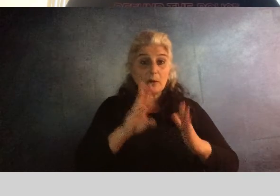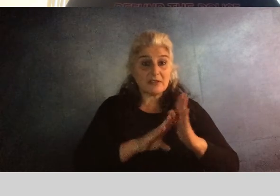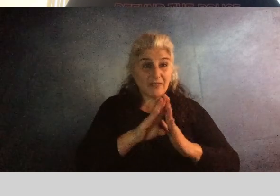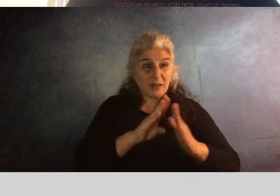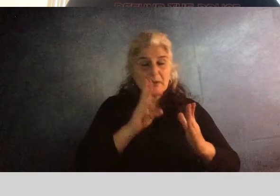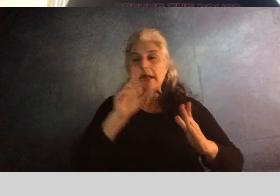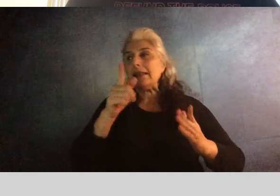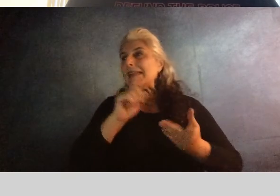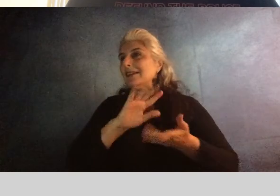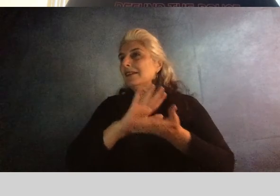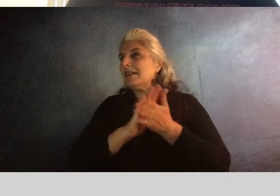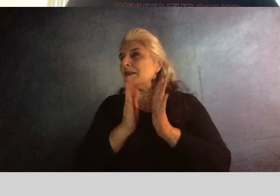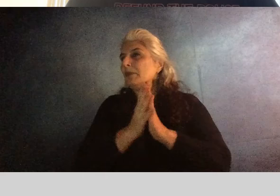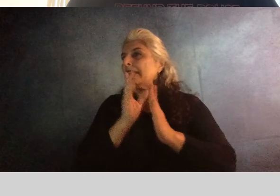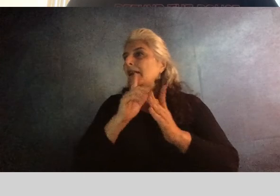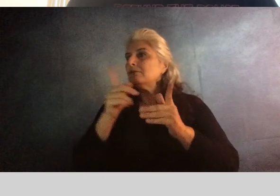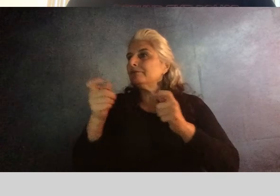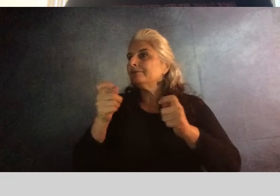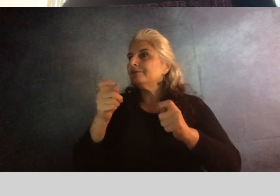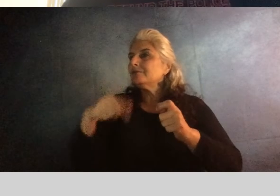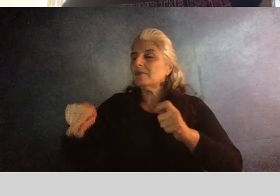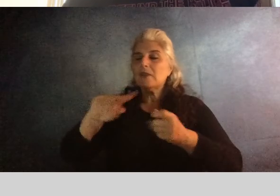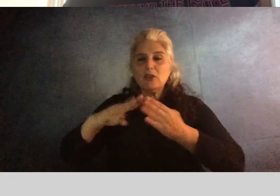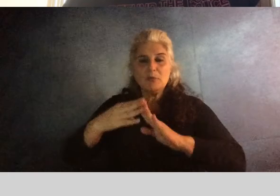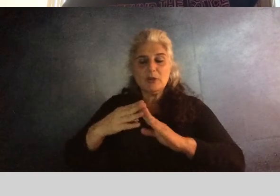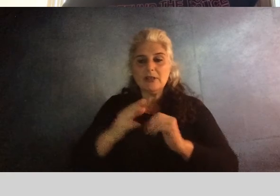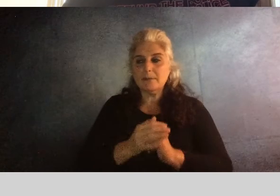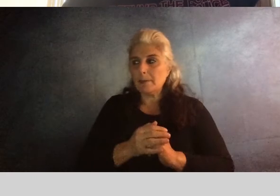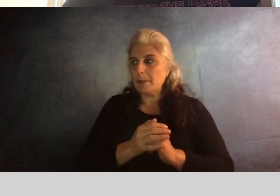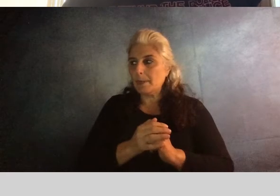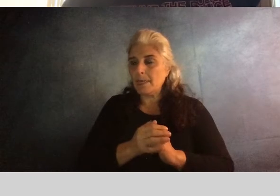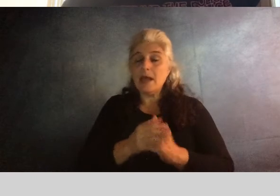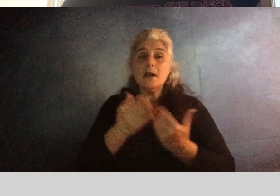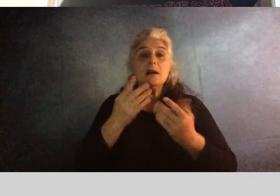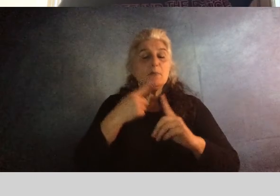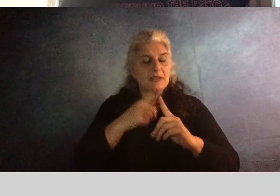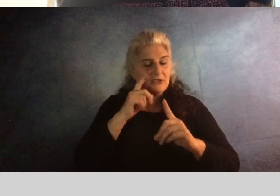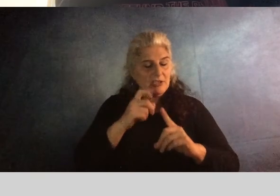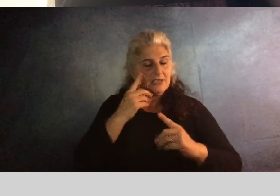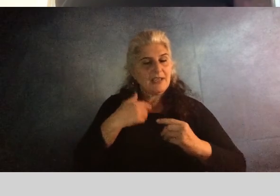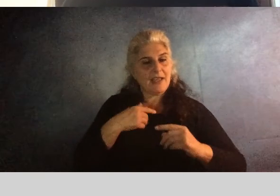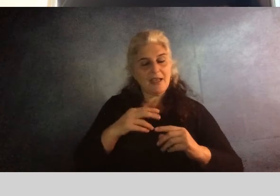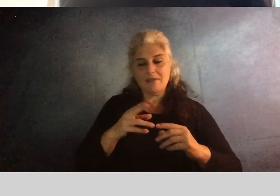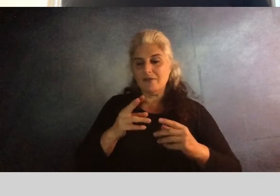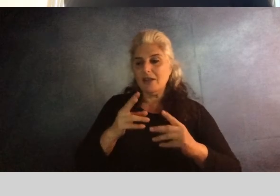3, predictable code execution. Continuous integration, reproducible builds, deterministic run-time behavior,